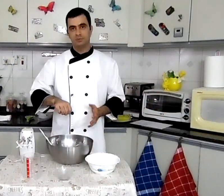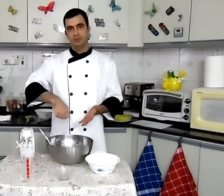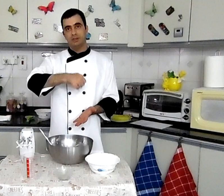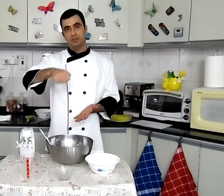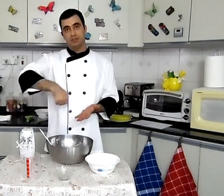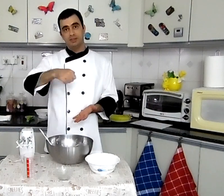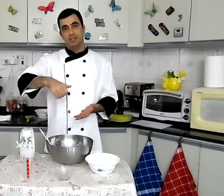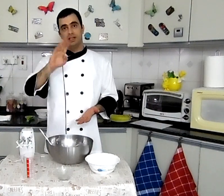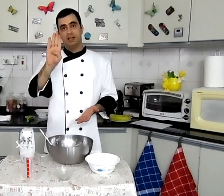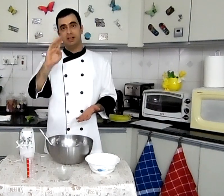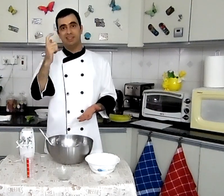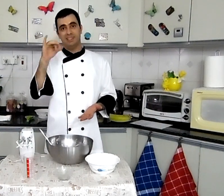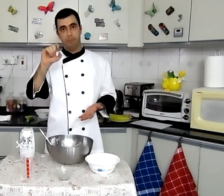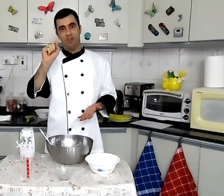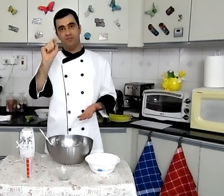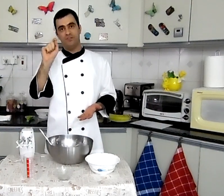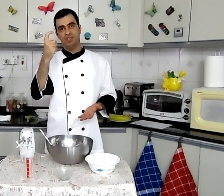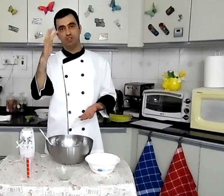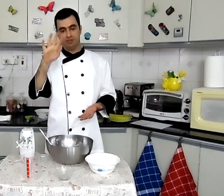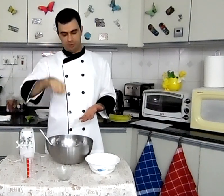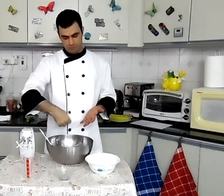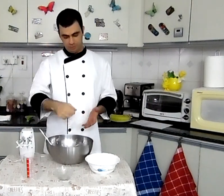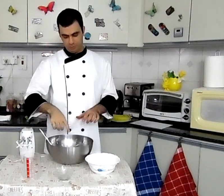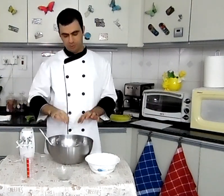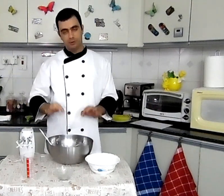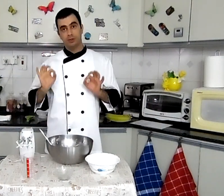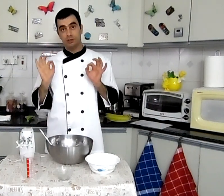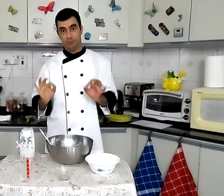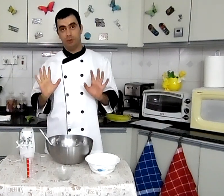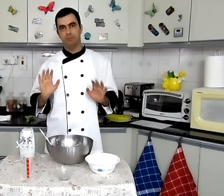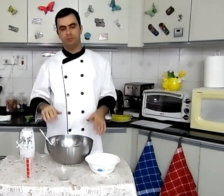we finished whipping the cream انتهينا من خفق الكريمة